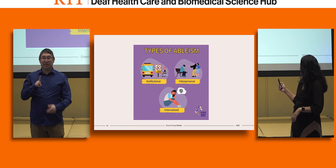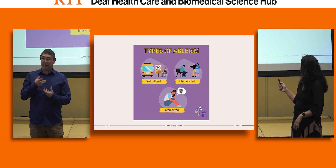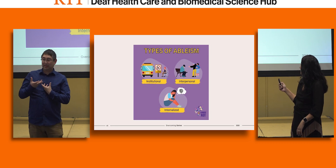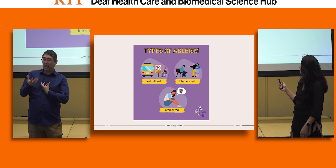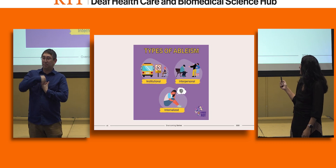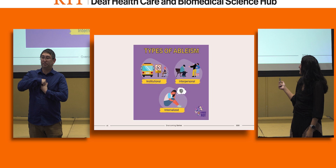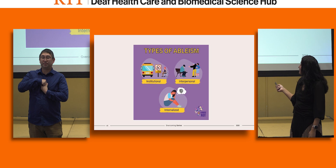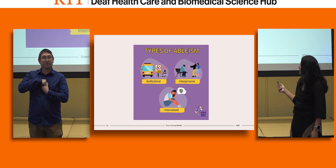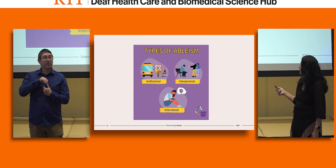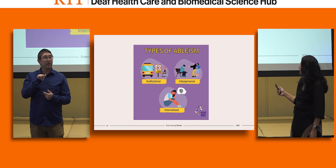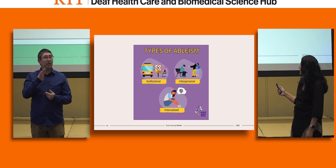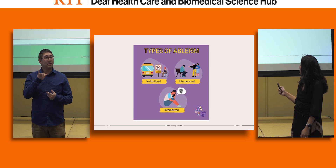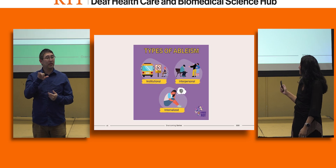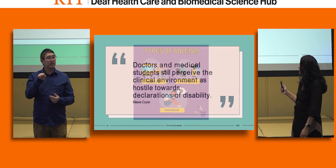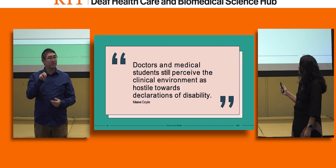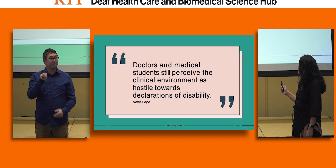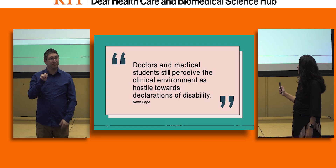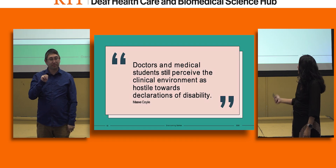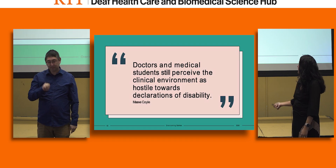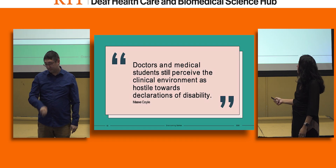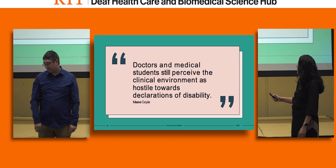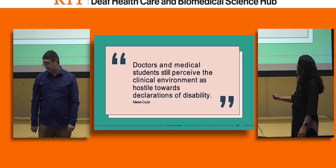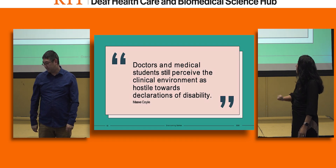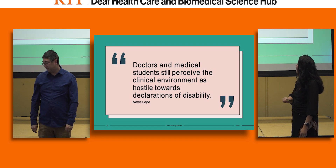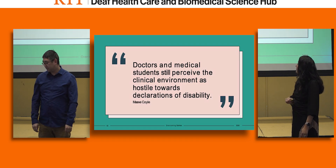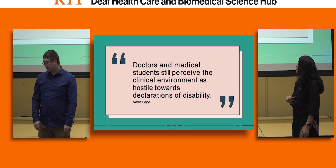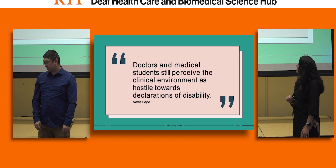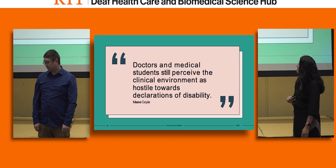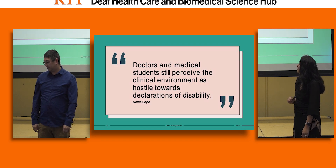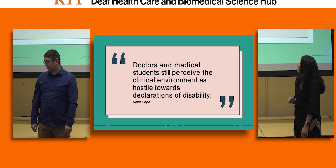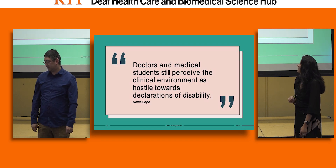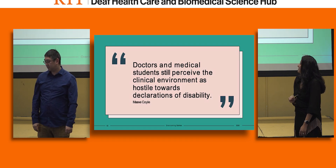That is an internalized ableism that we sometimes have.